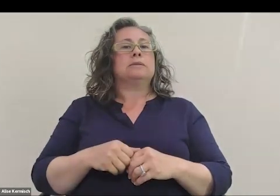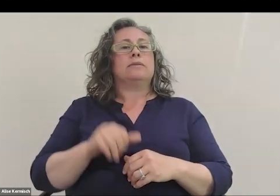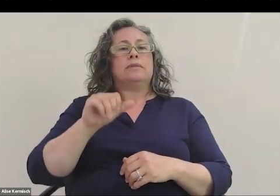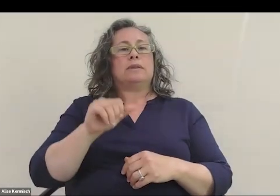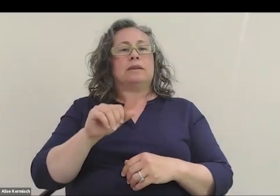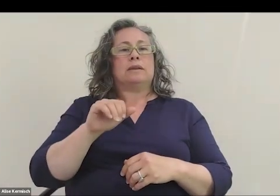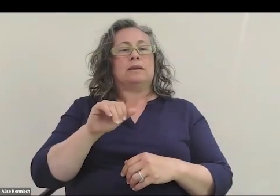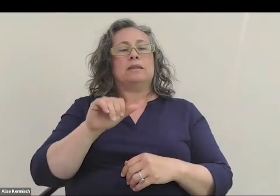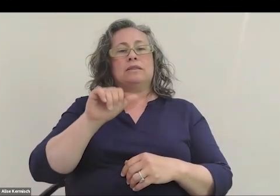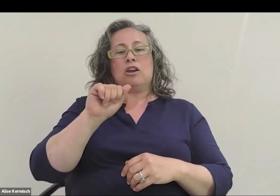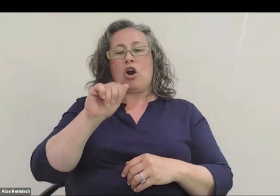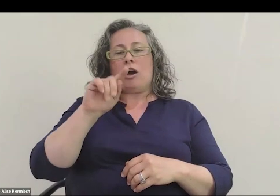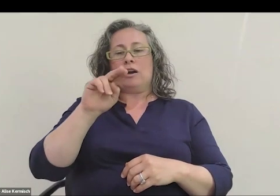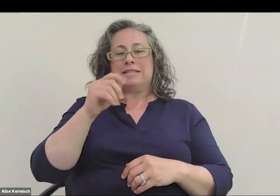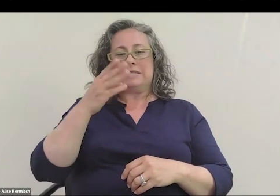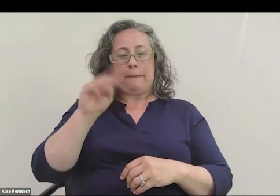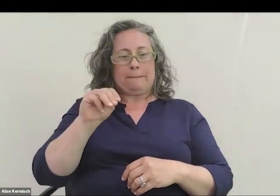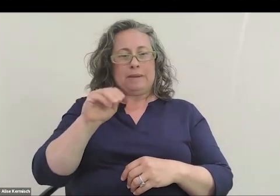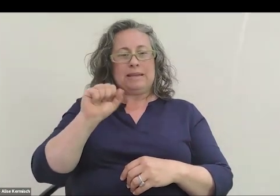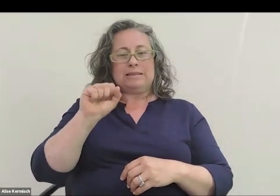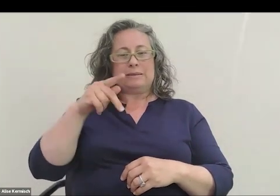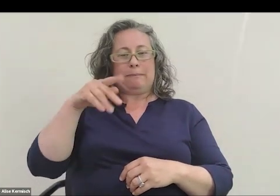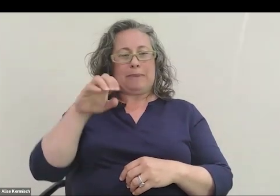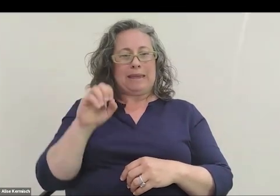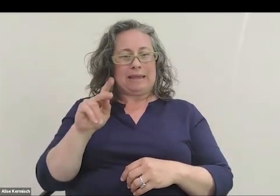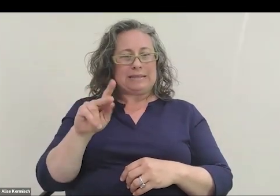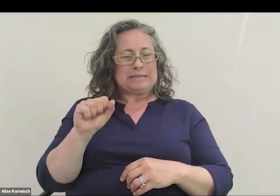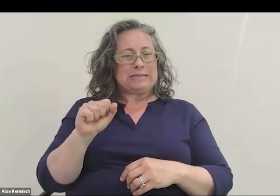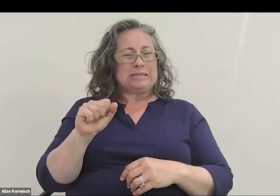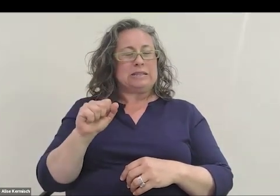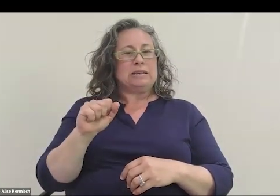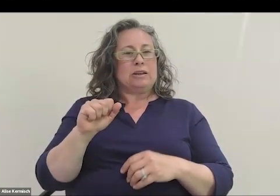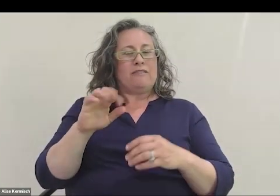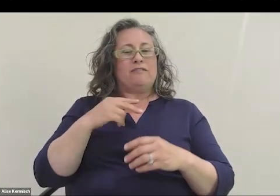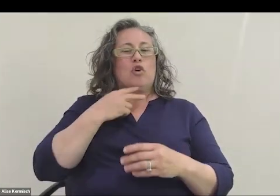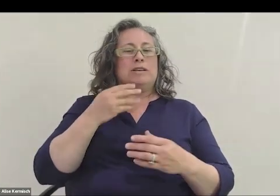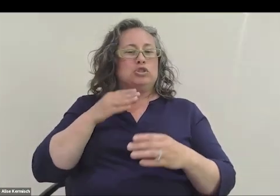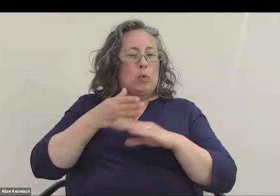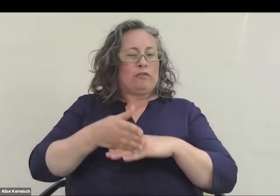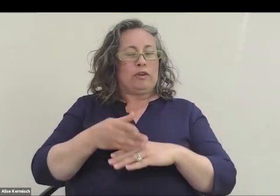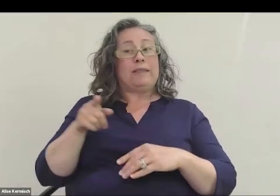by Autism Speaks. It has this spooky voiceover, and this was taken off the air